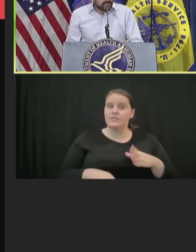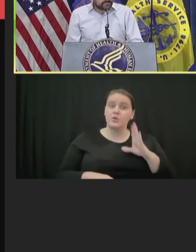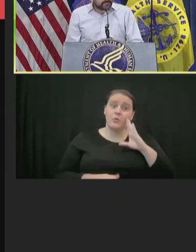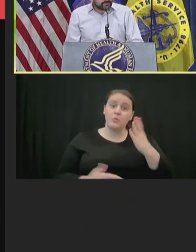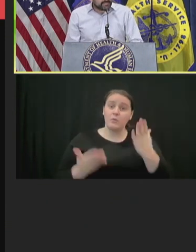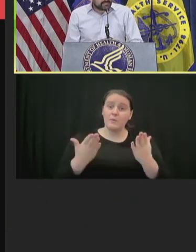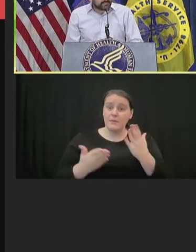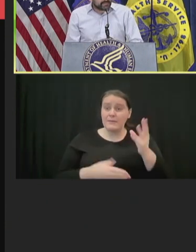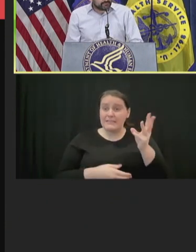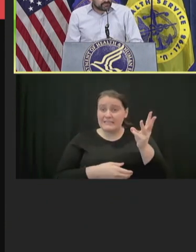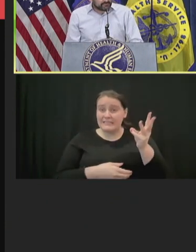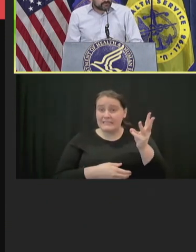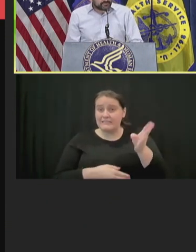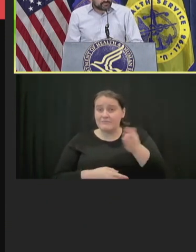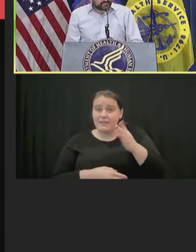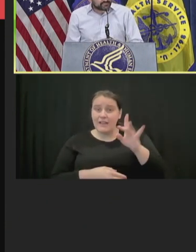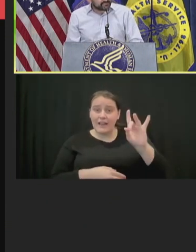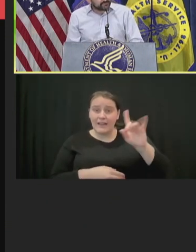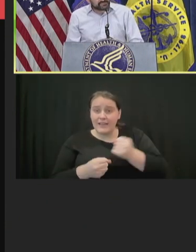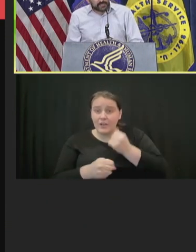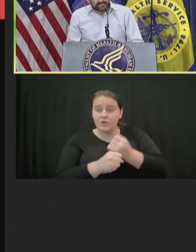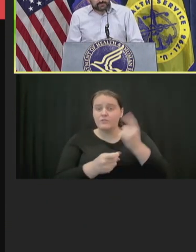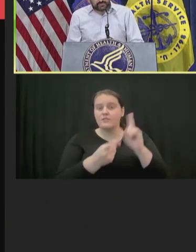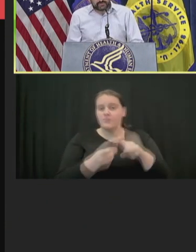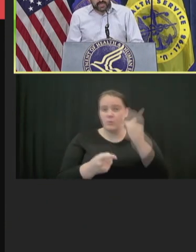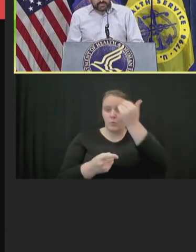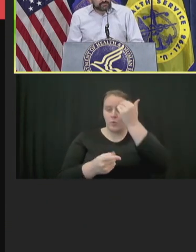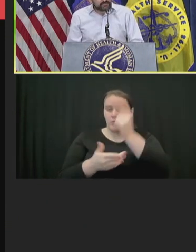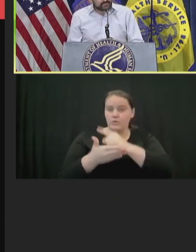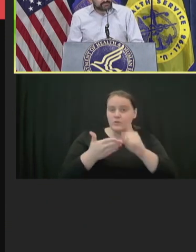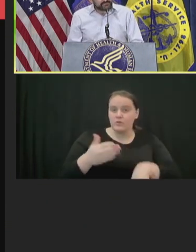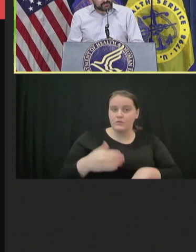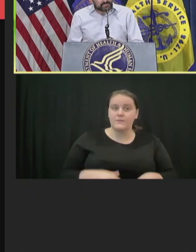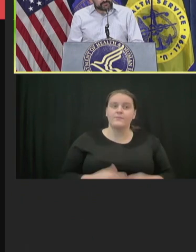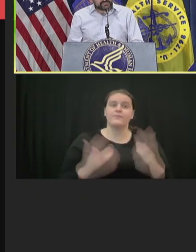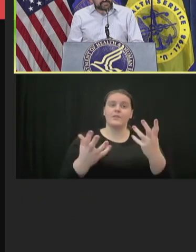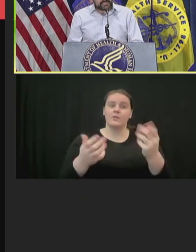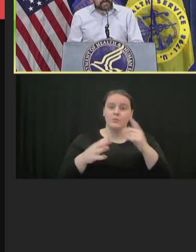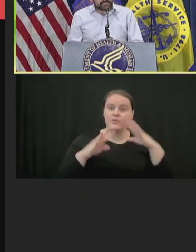The other candidate I want to draw your attention to is MTBVAC. It's a very interesting candidate